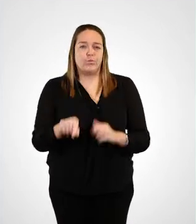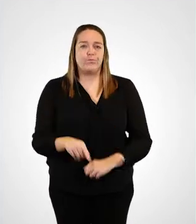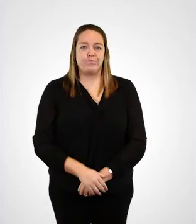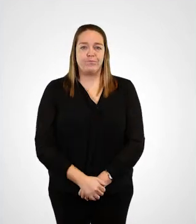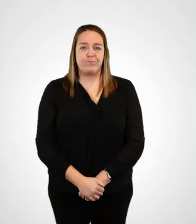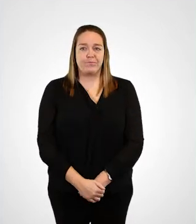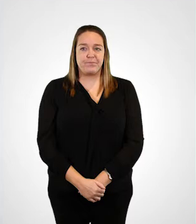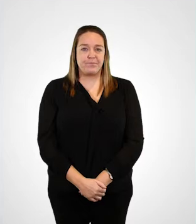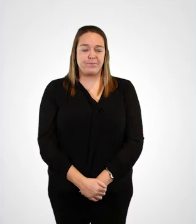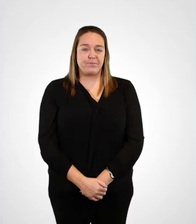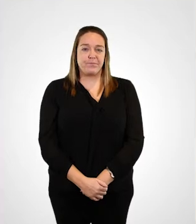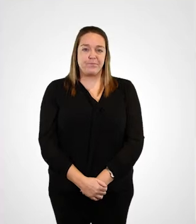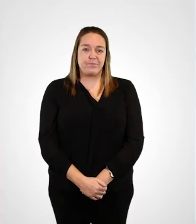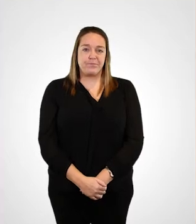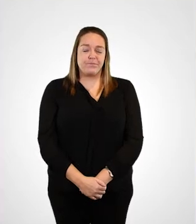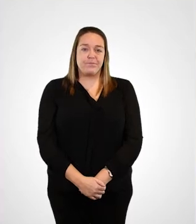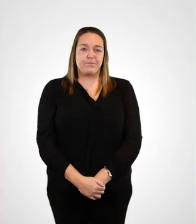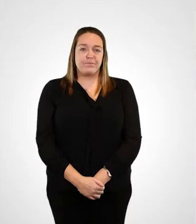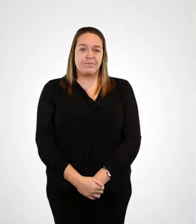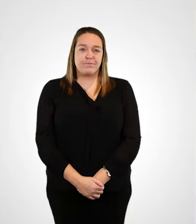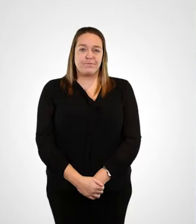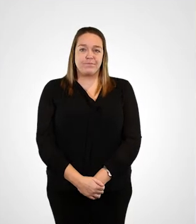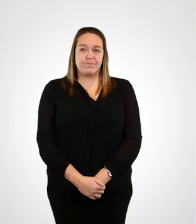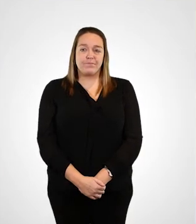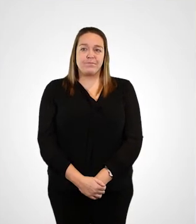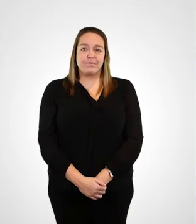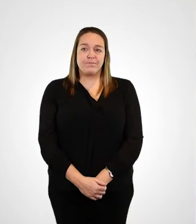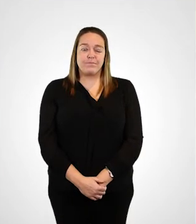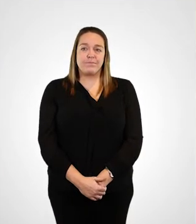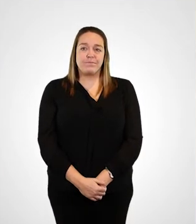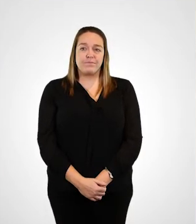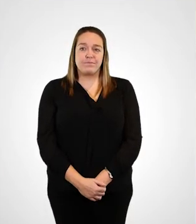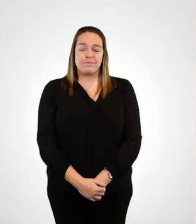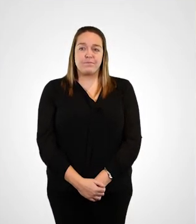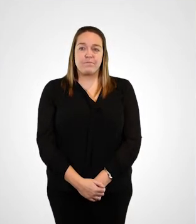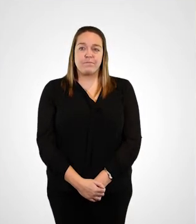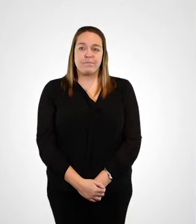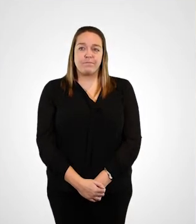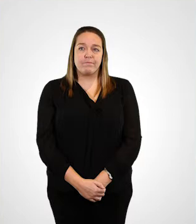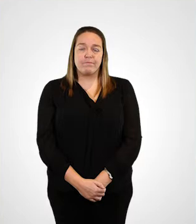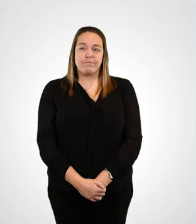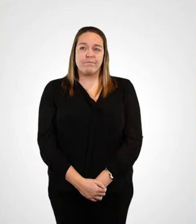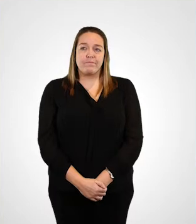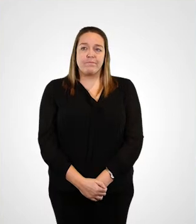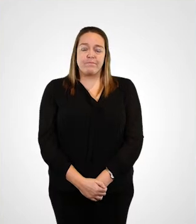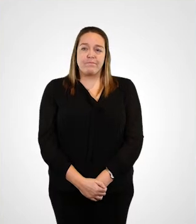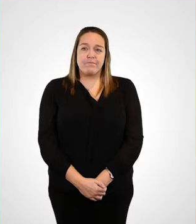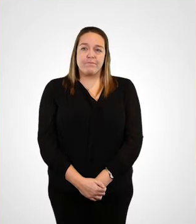of how that works: All sing: Tell and show, tell and show,